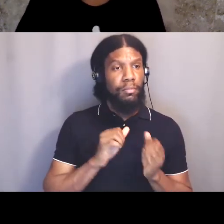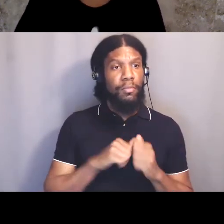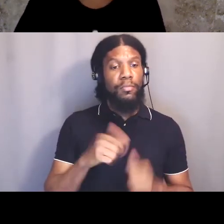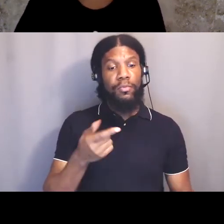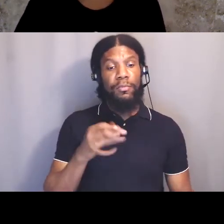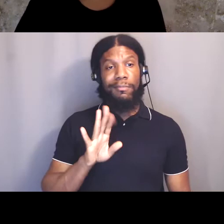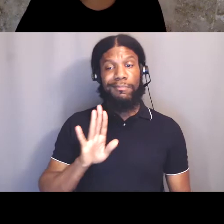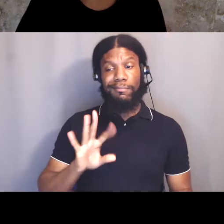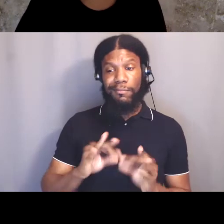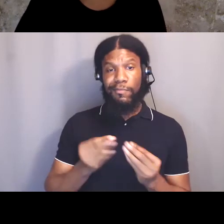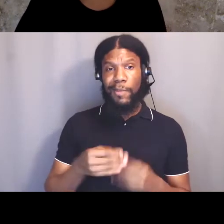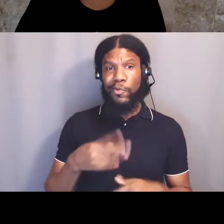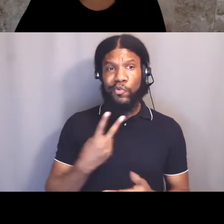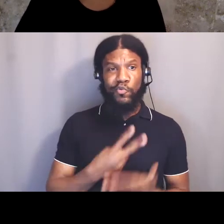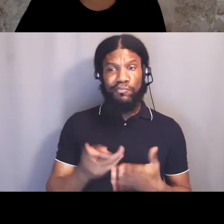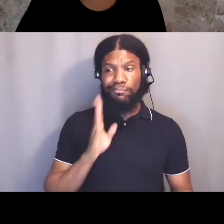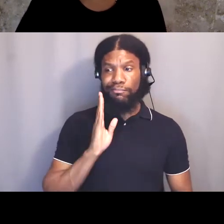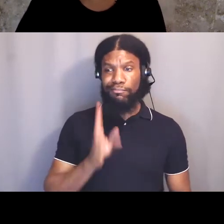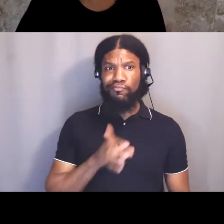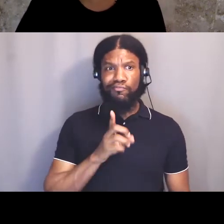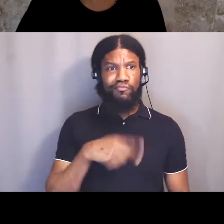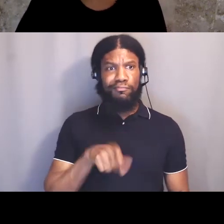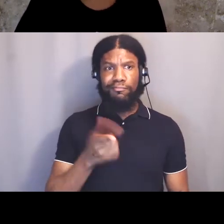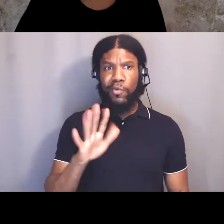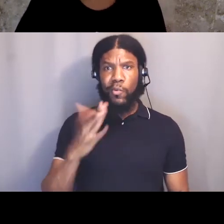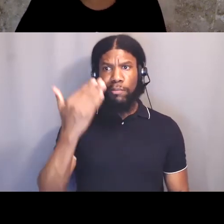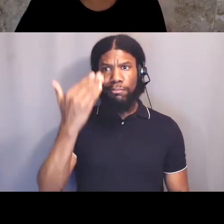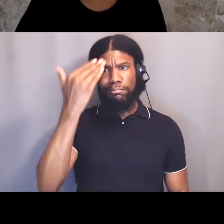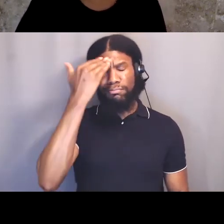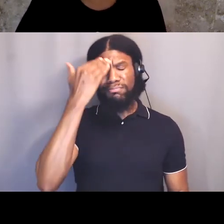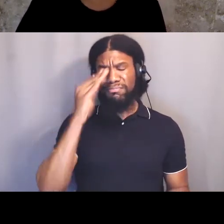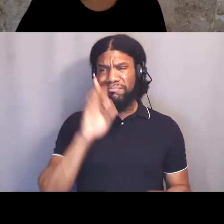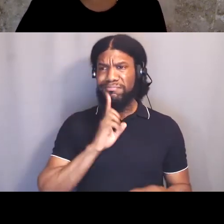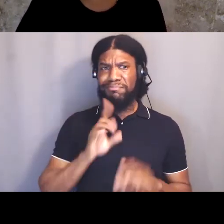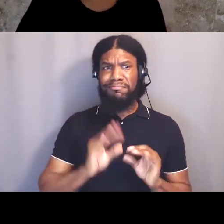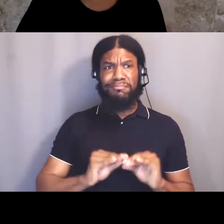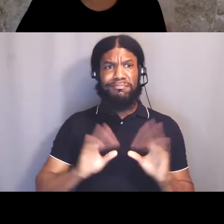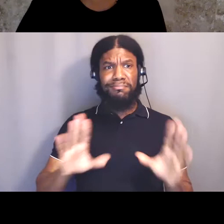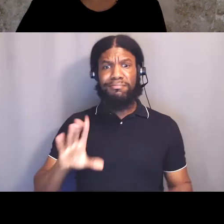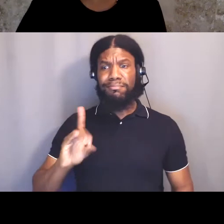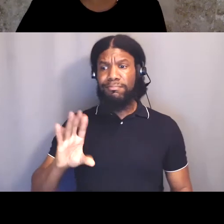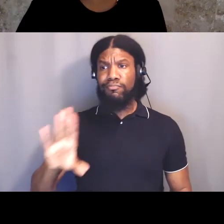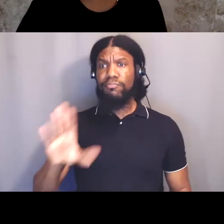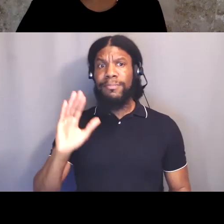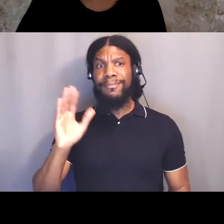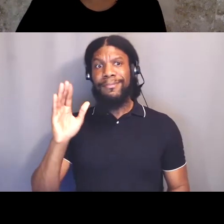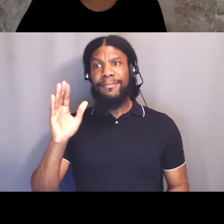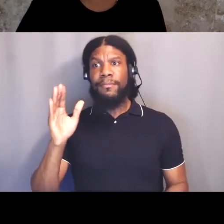And they're clear that Derek Chauvin's conviction is some level of accountability, but it is not justice.